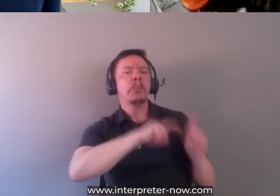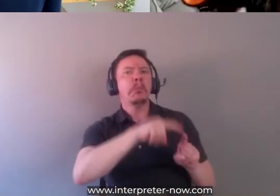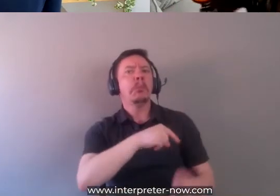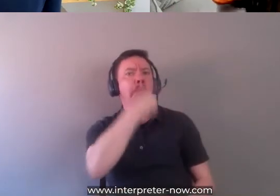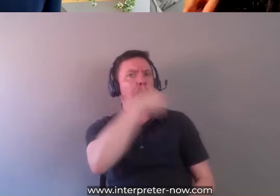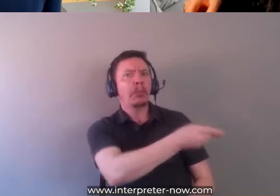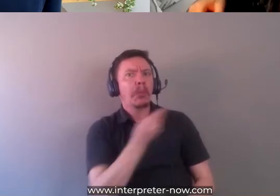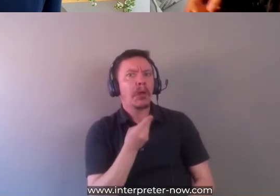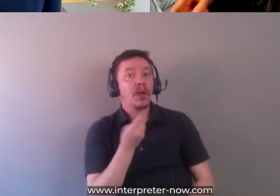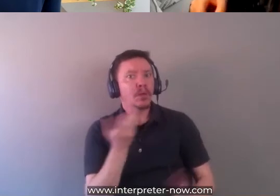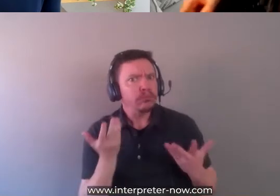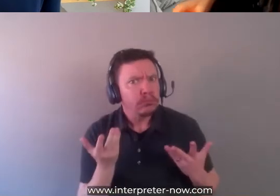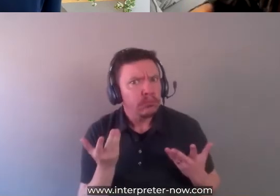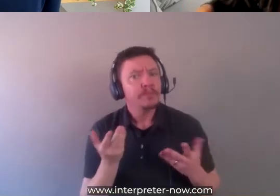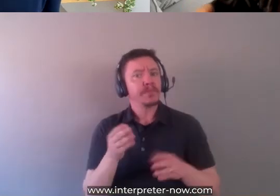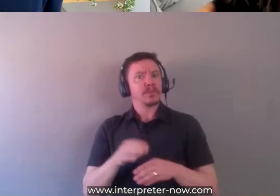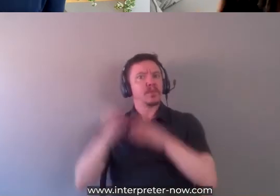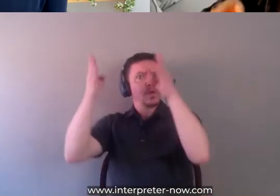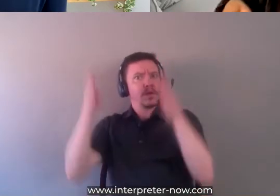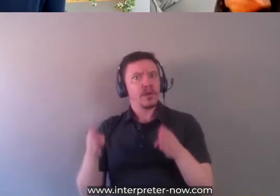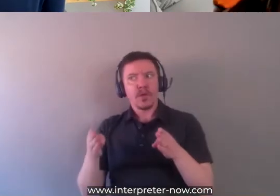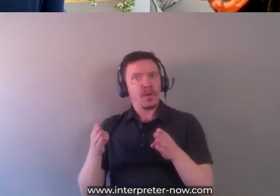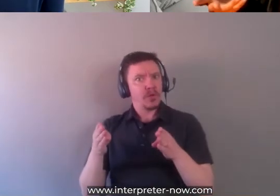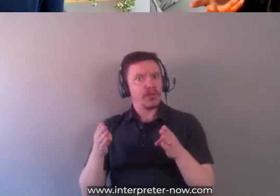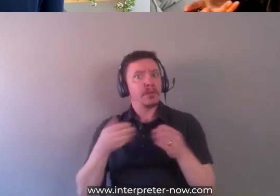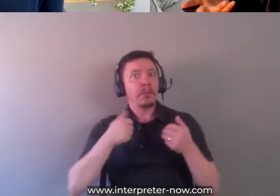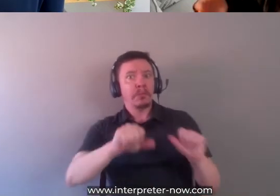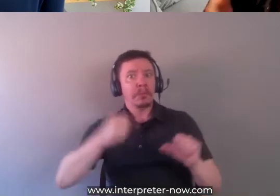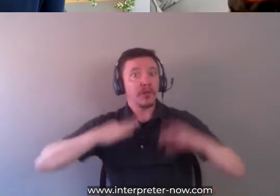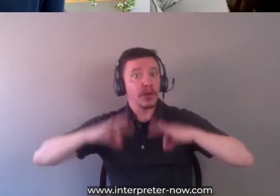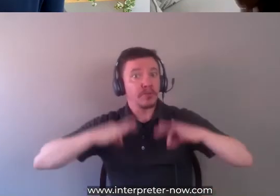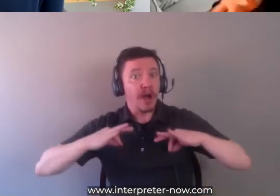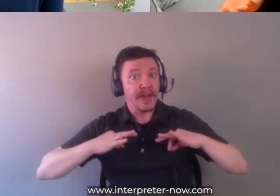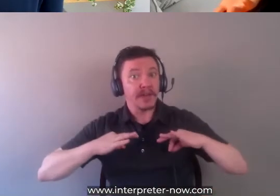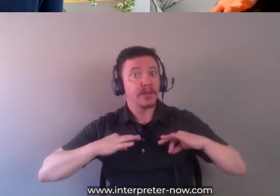matters if that person is a private individual attempting to profit off of the bounty provision,